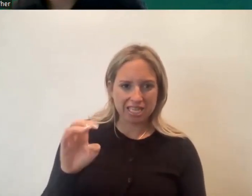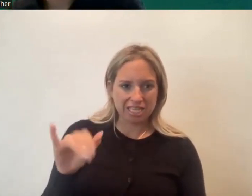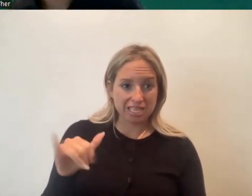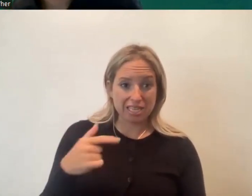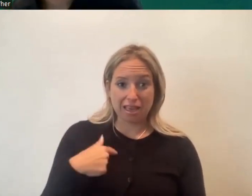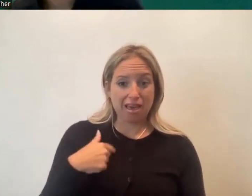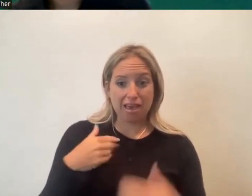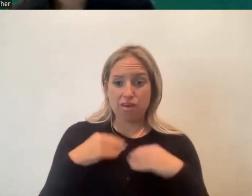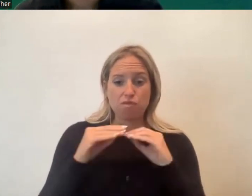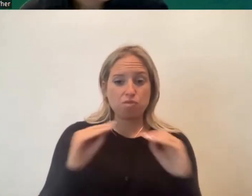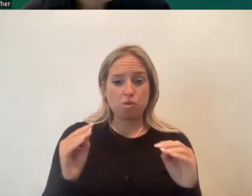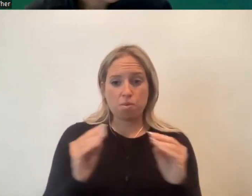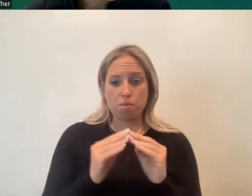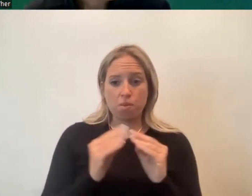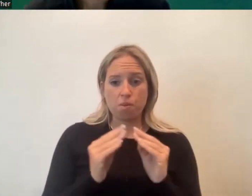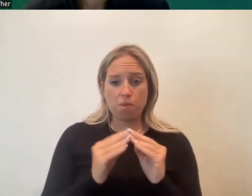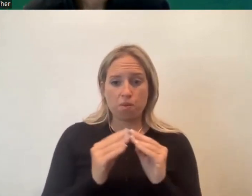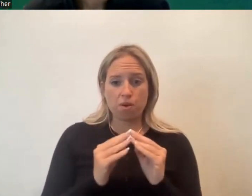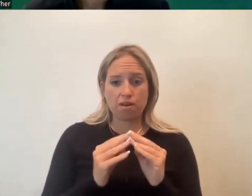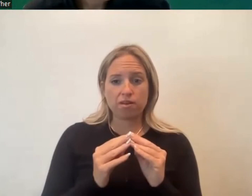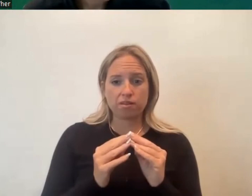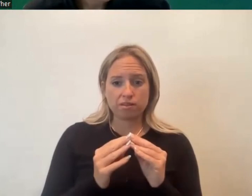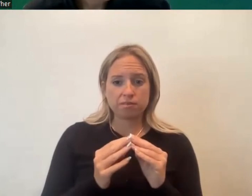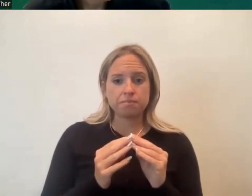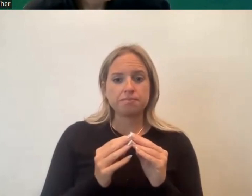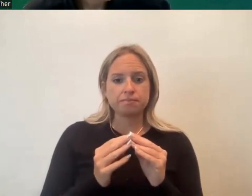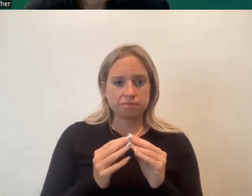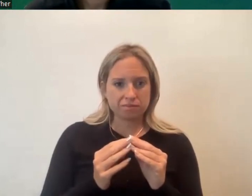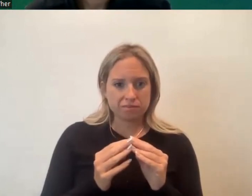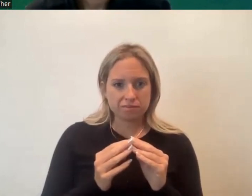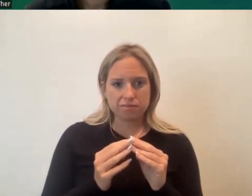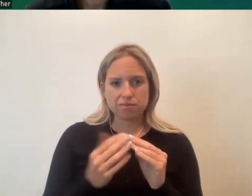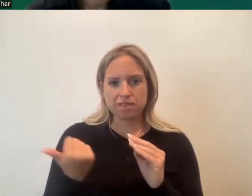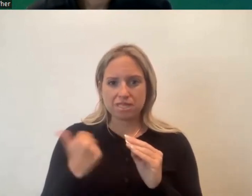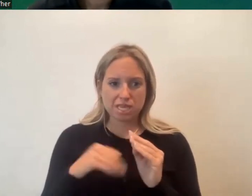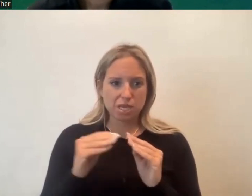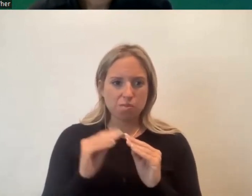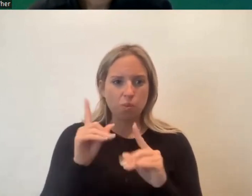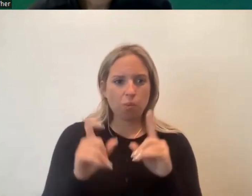Are there any more questions or do y'all have anything that you would like to say?